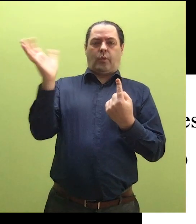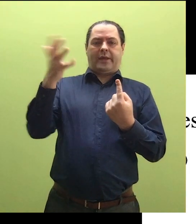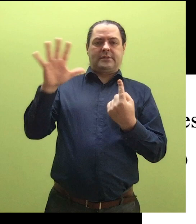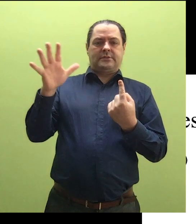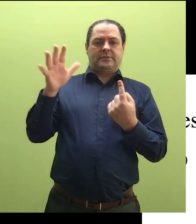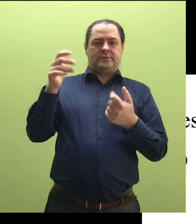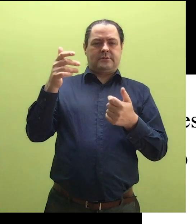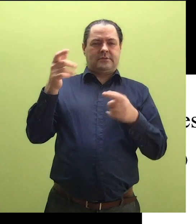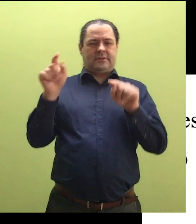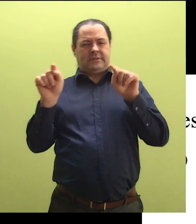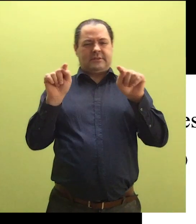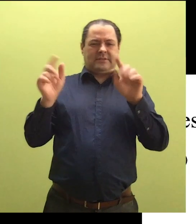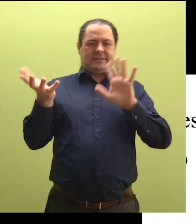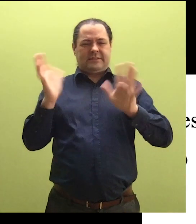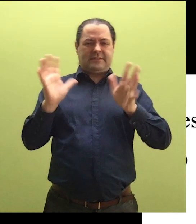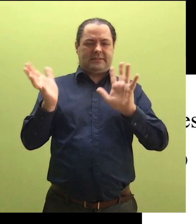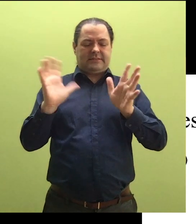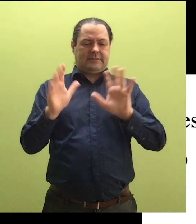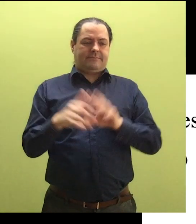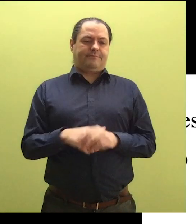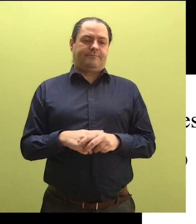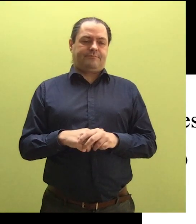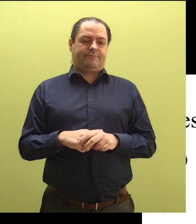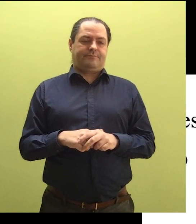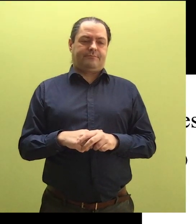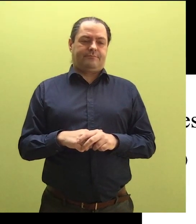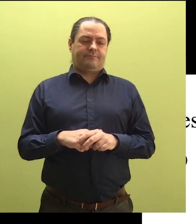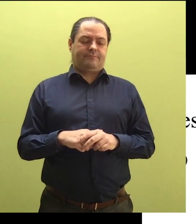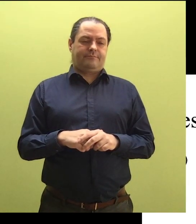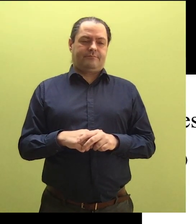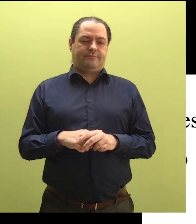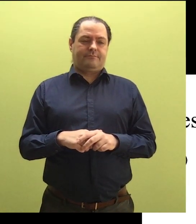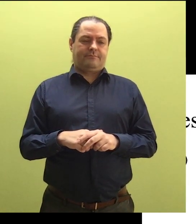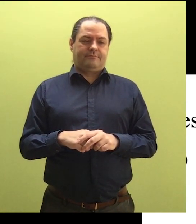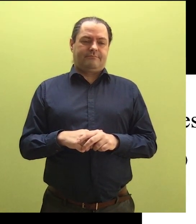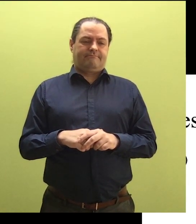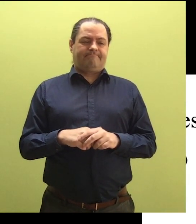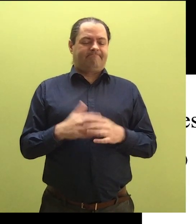clause as in "the palm tree bands because of the wind". This